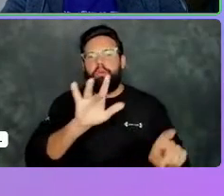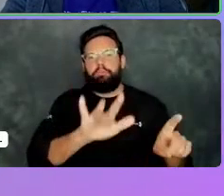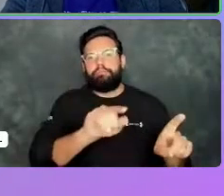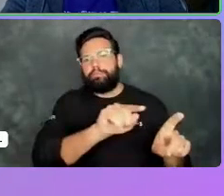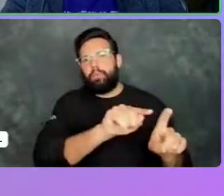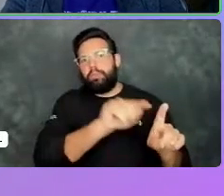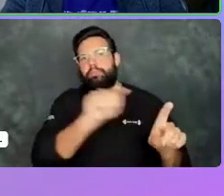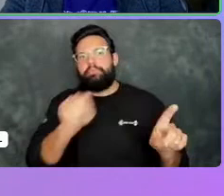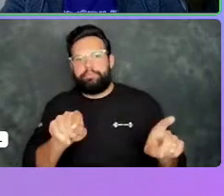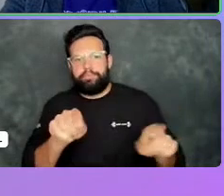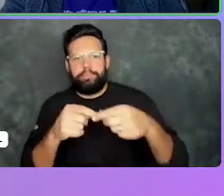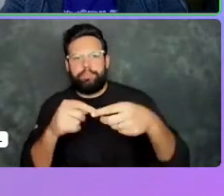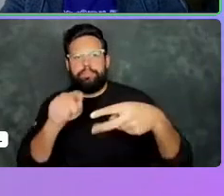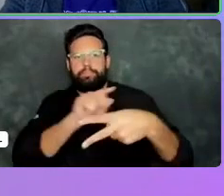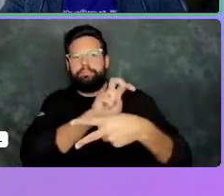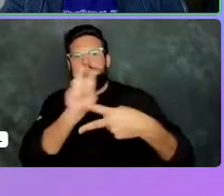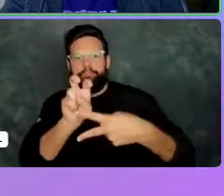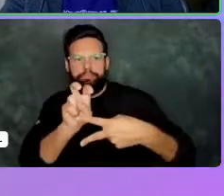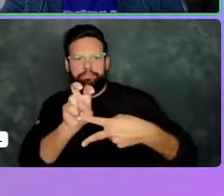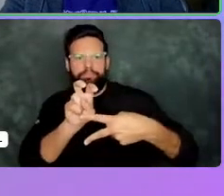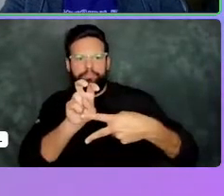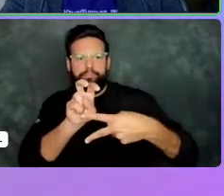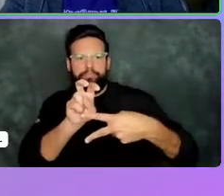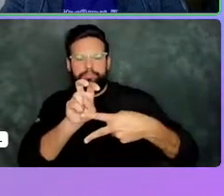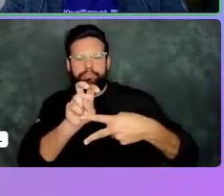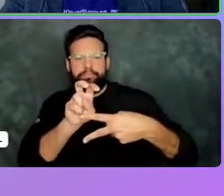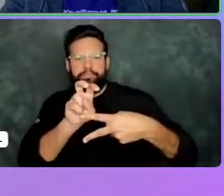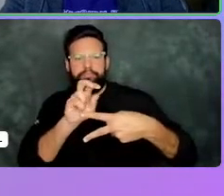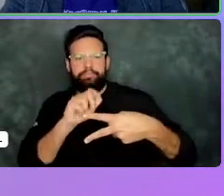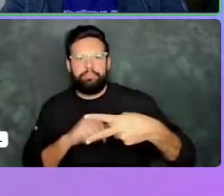complete options is by using using the arrow key. Bibim